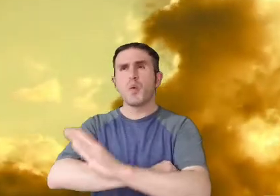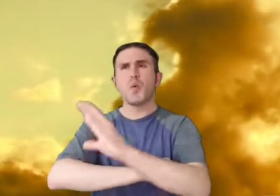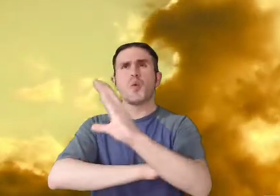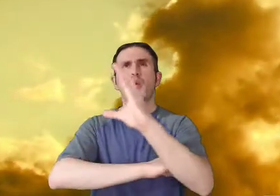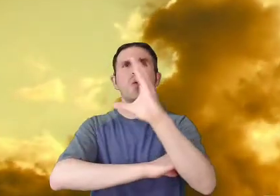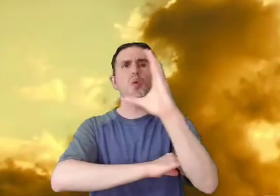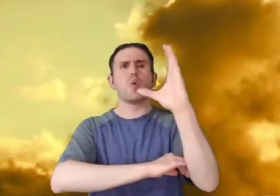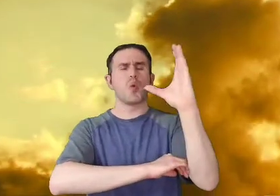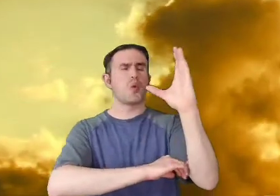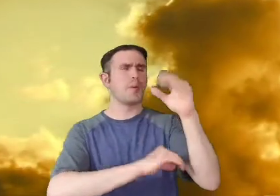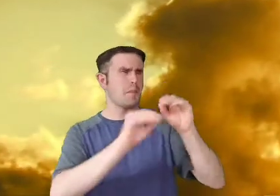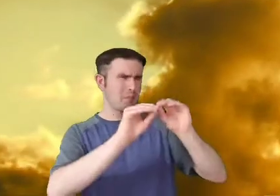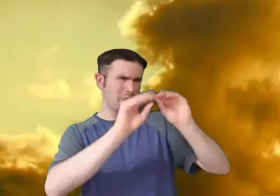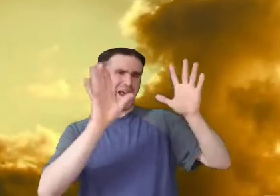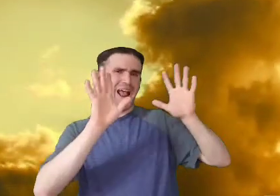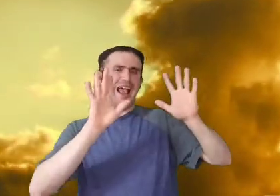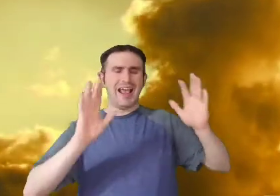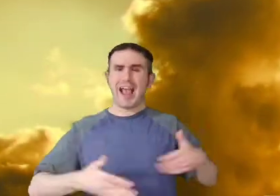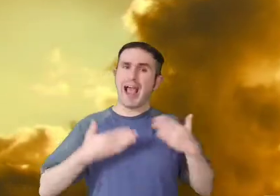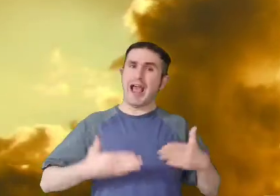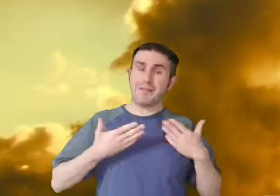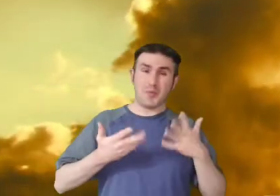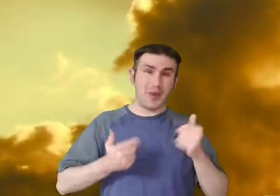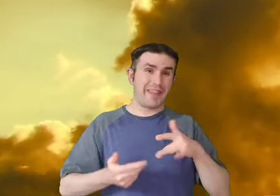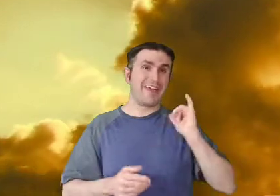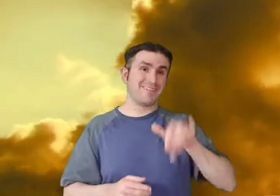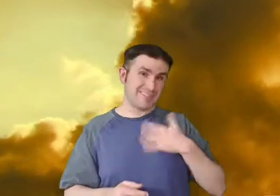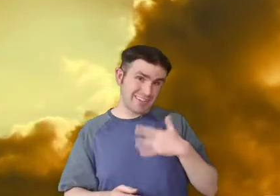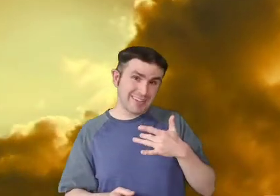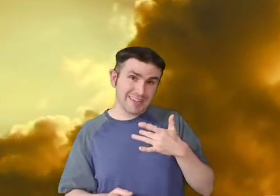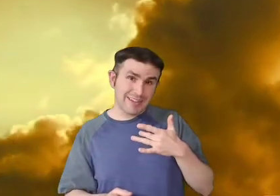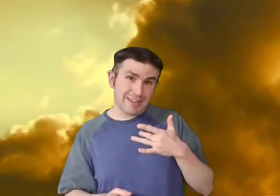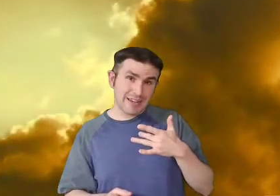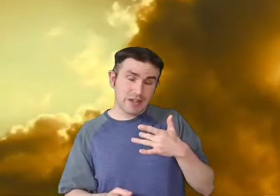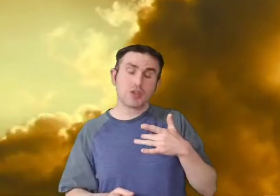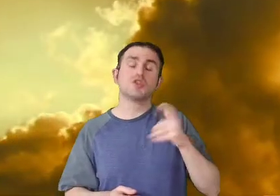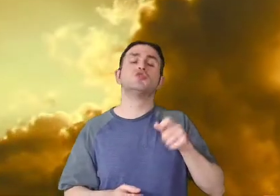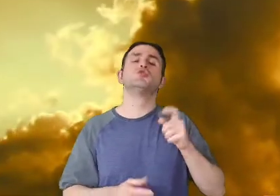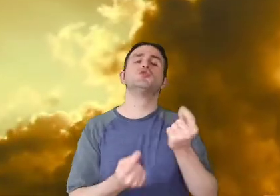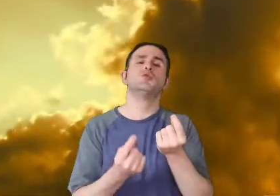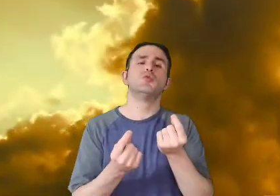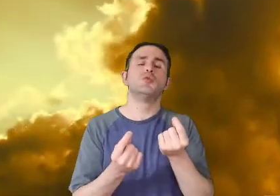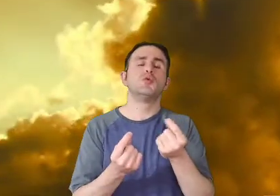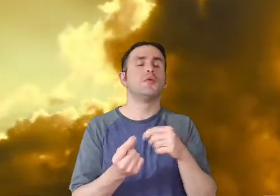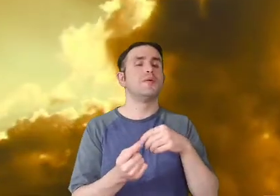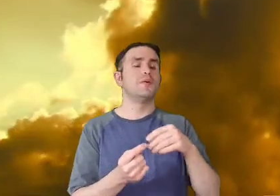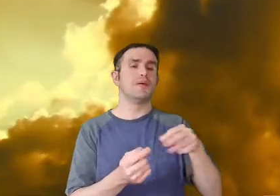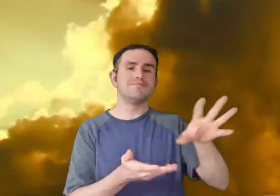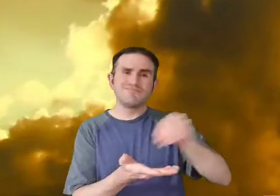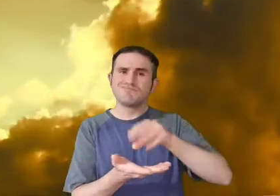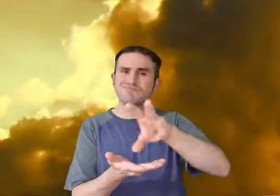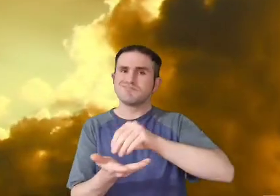maybe it's a bit more bright, cheery... be true sure to include some of the more warmer colors